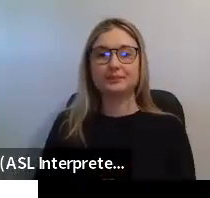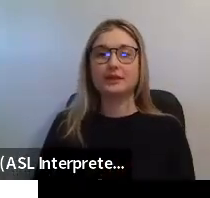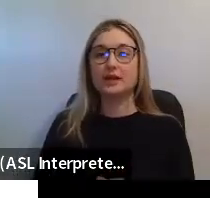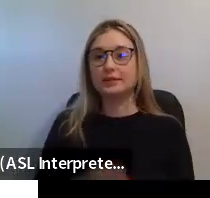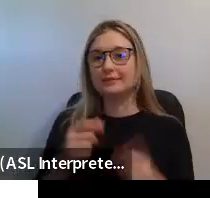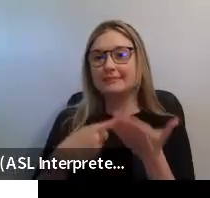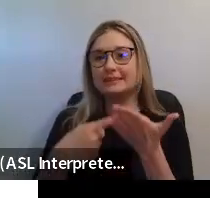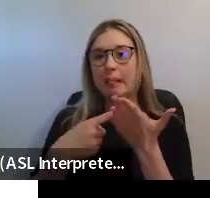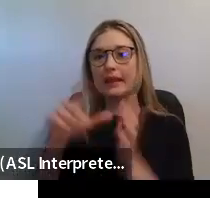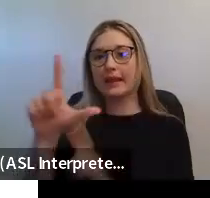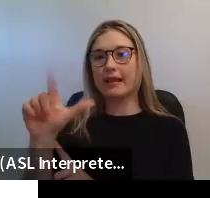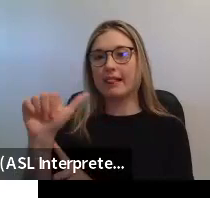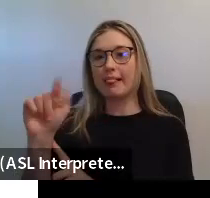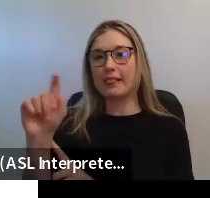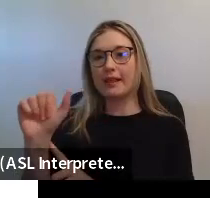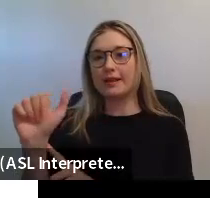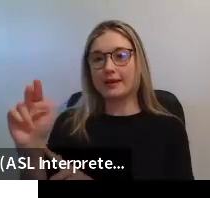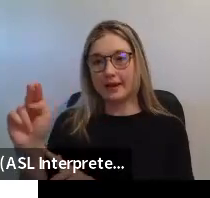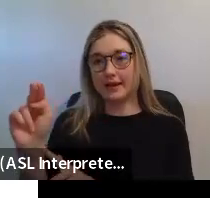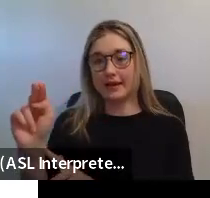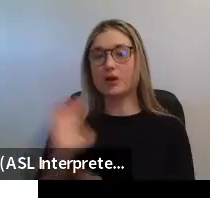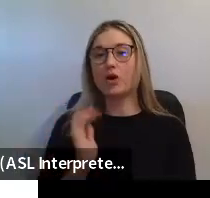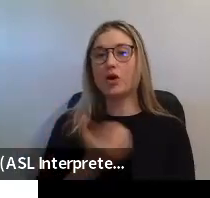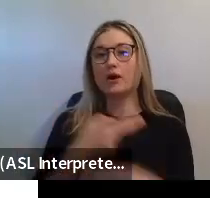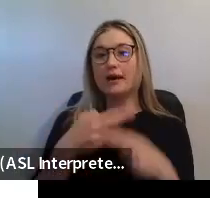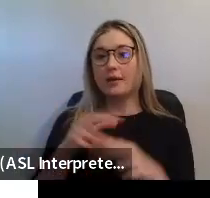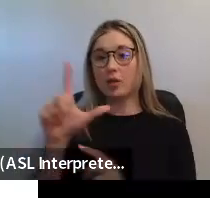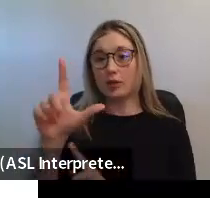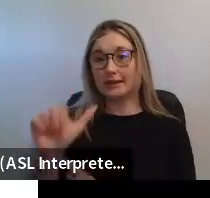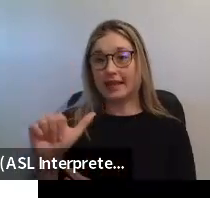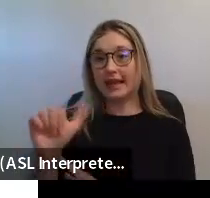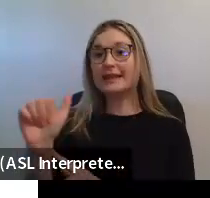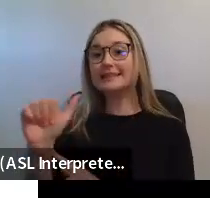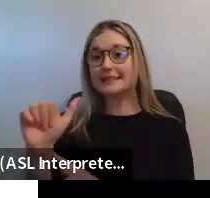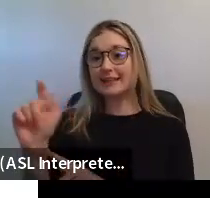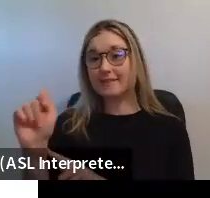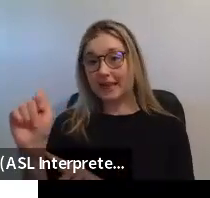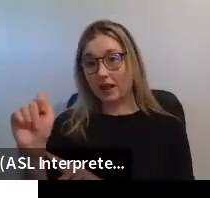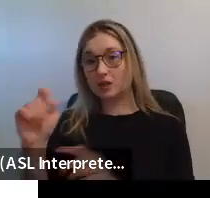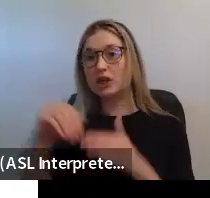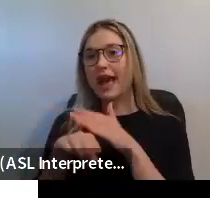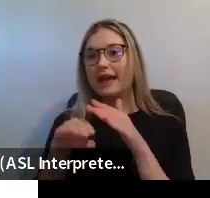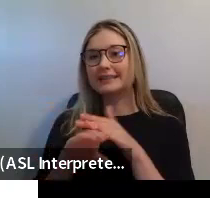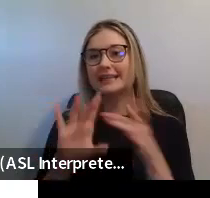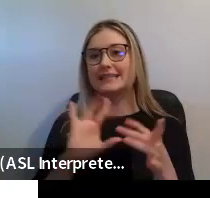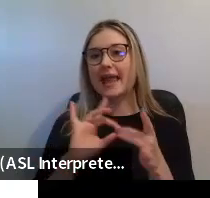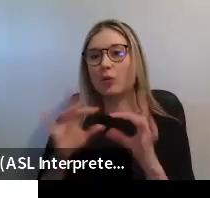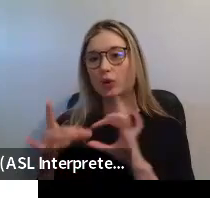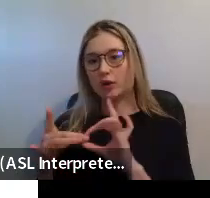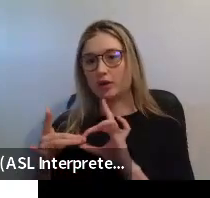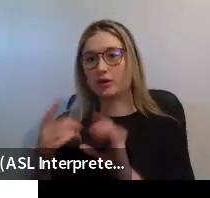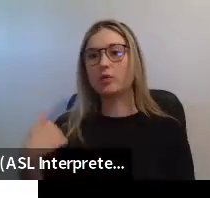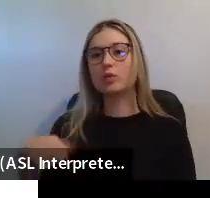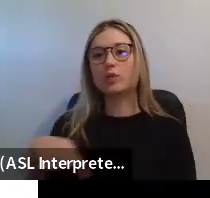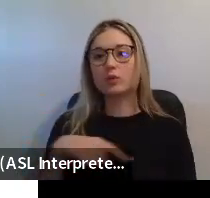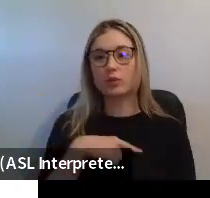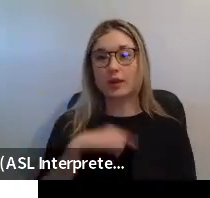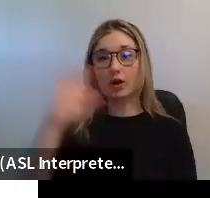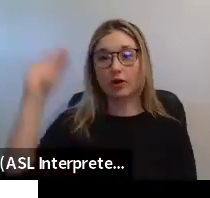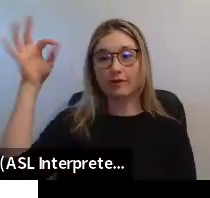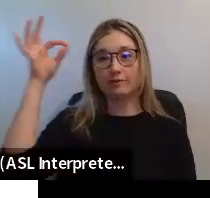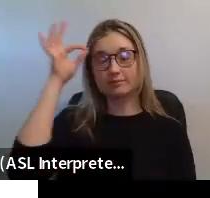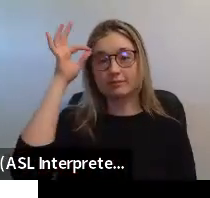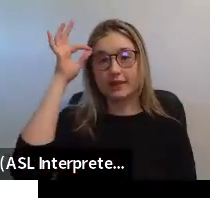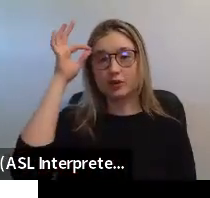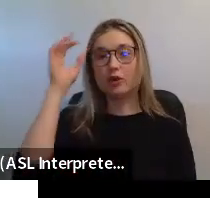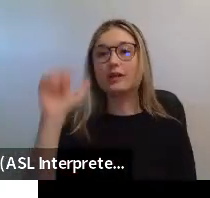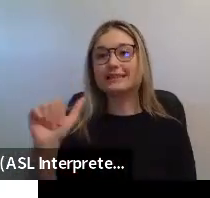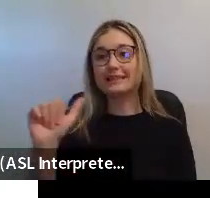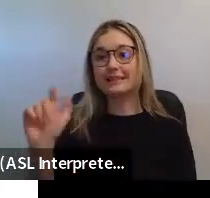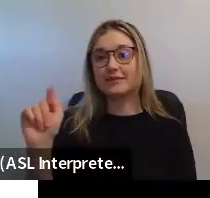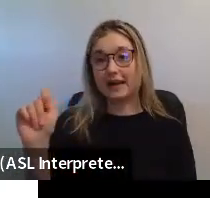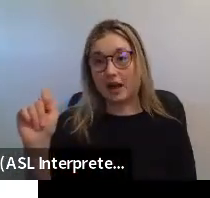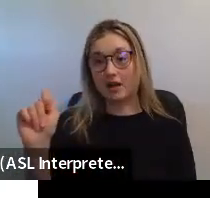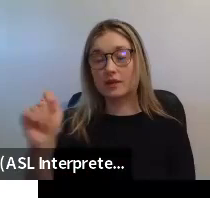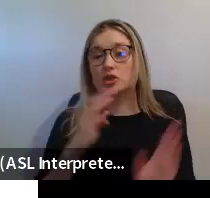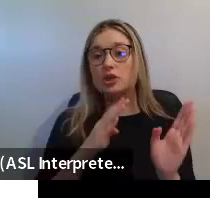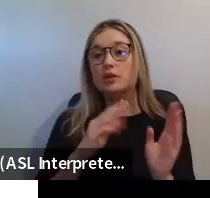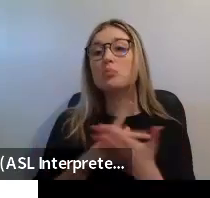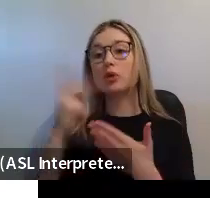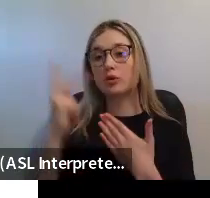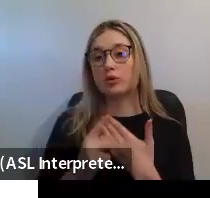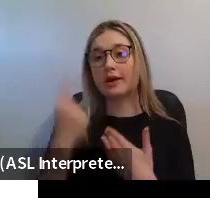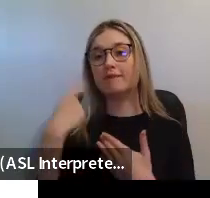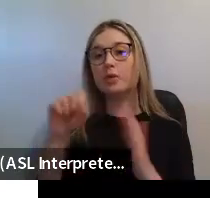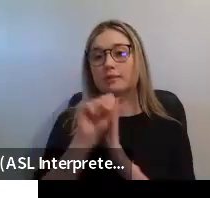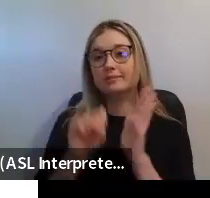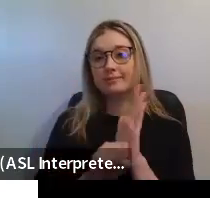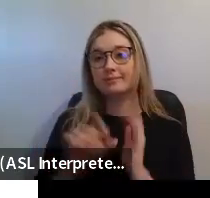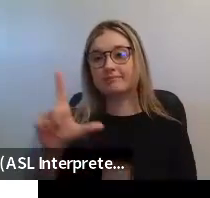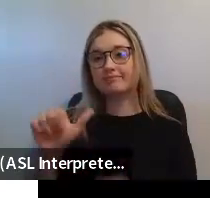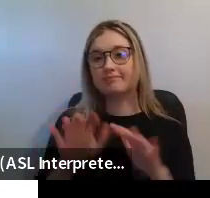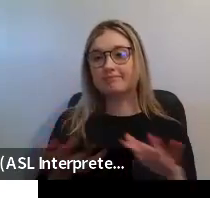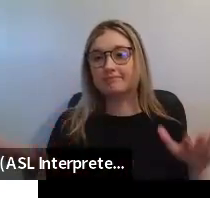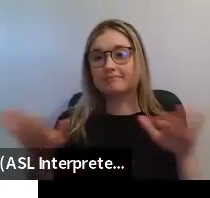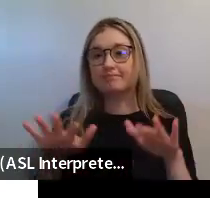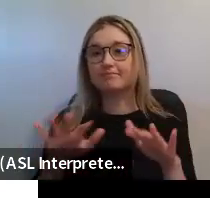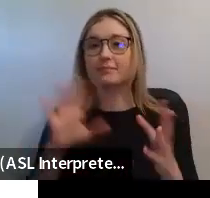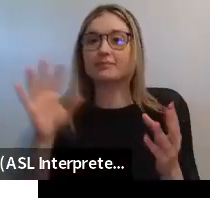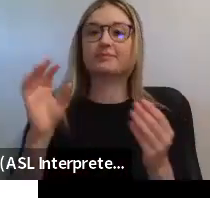Provide resources to access assistive technology and durable medical equipment following a natural disaster that.